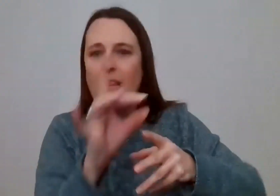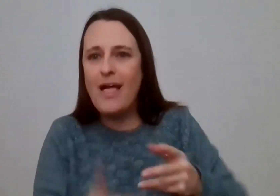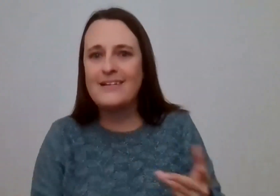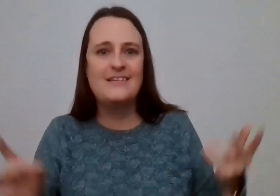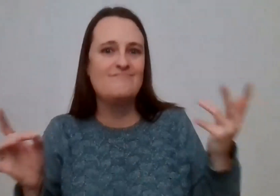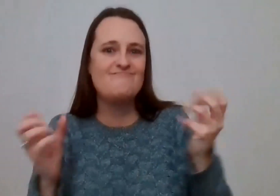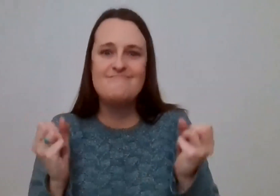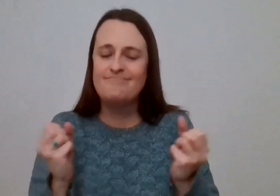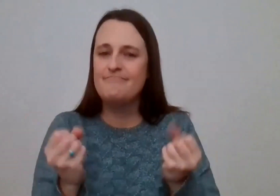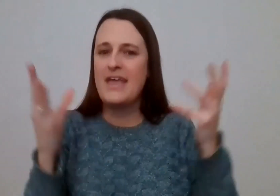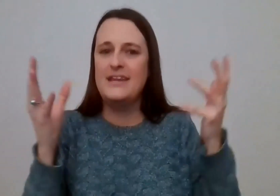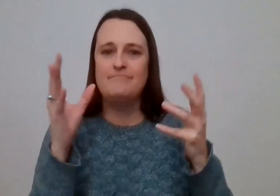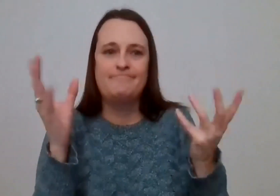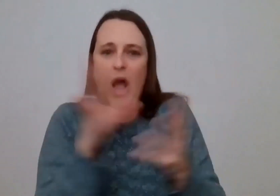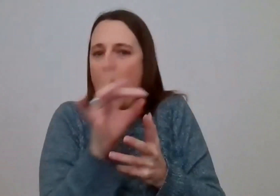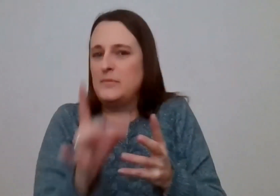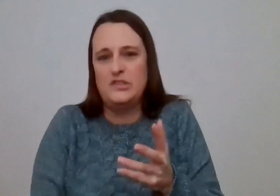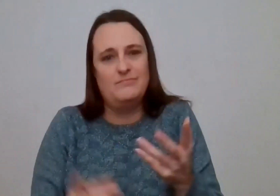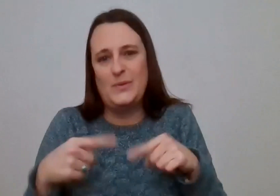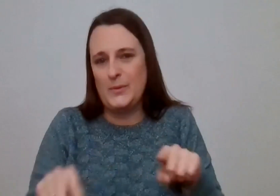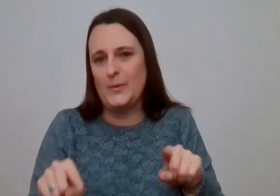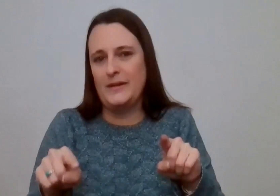throughout the course request verification process and i want to give you an example